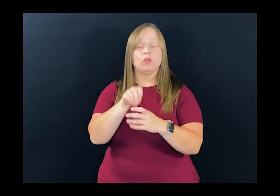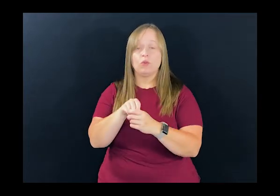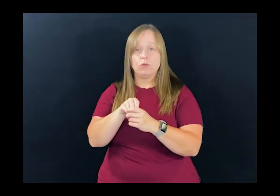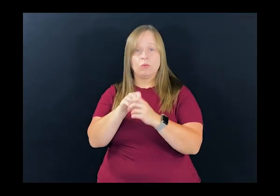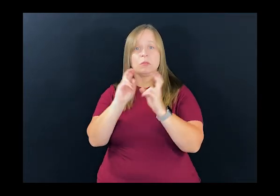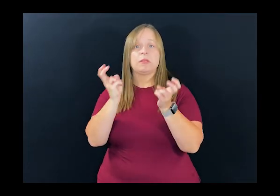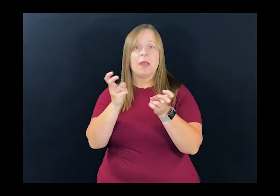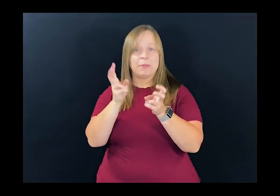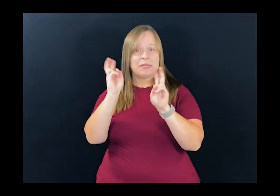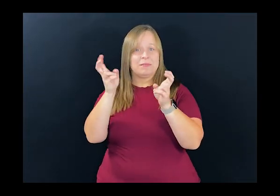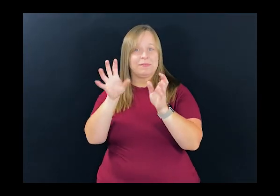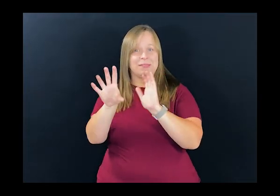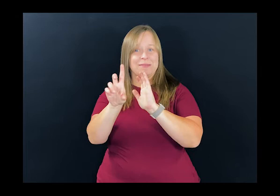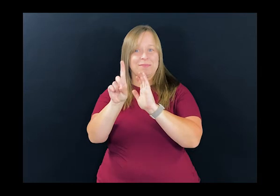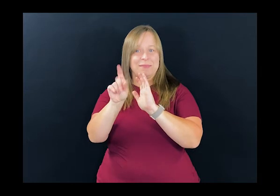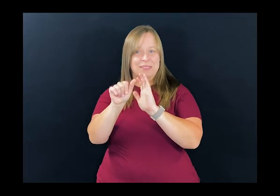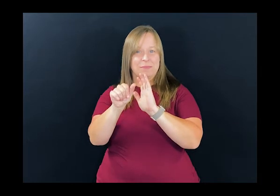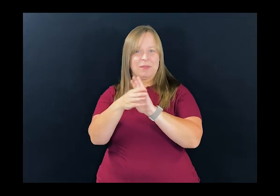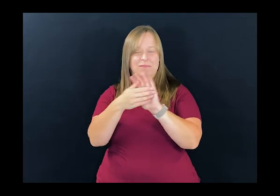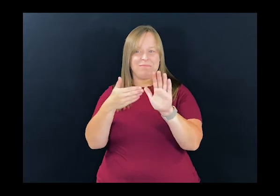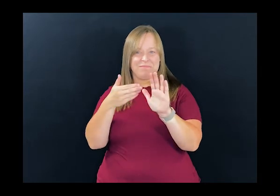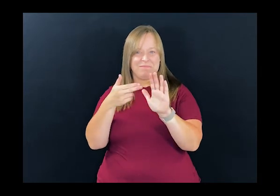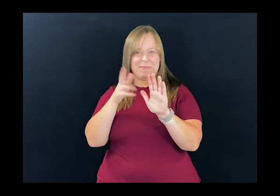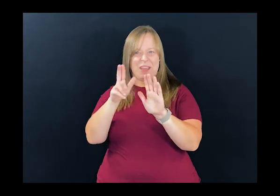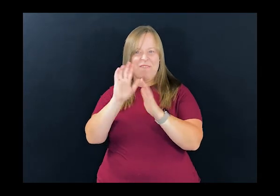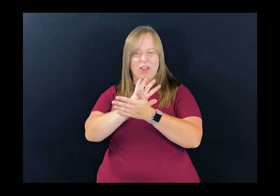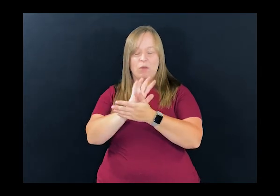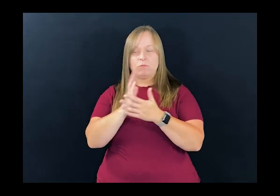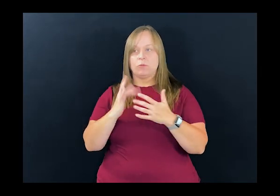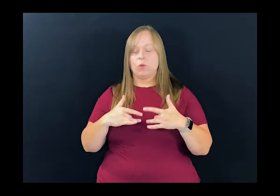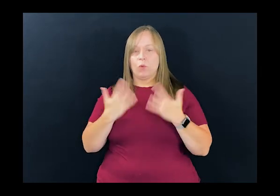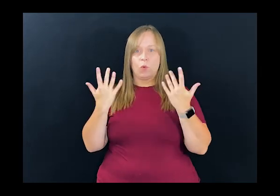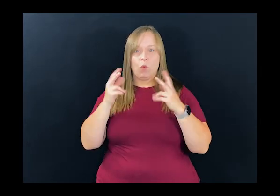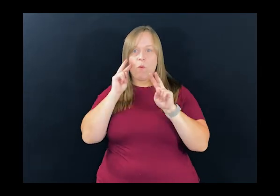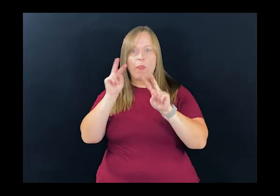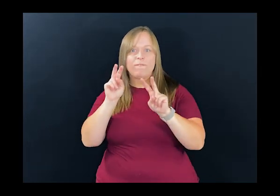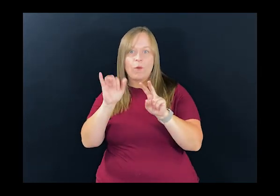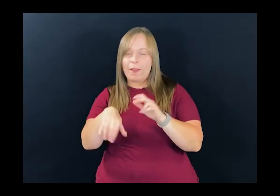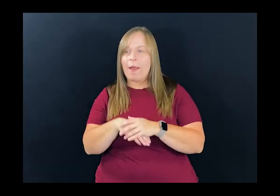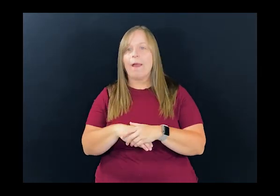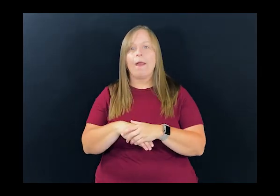of disability in their subject, in their films. So we're really looking forward to this.